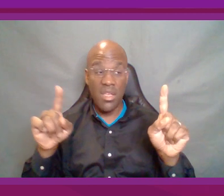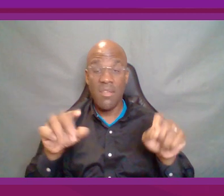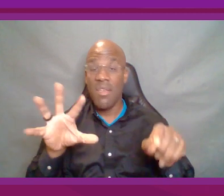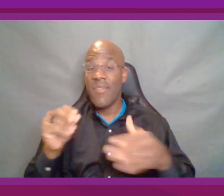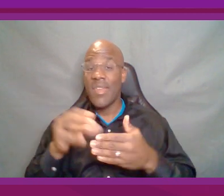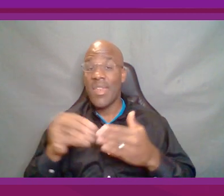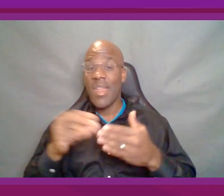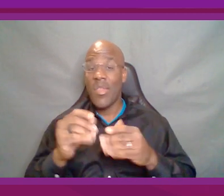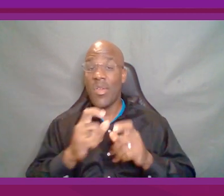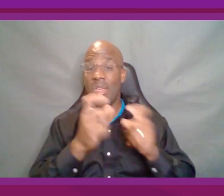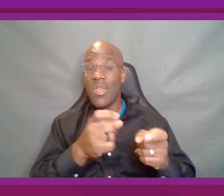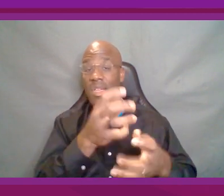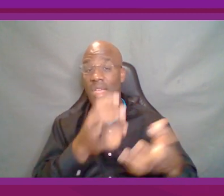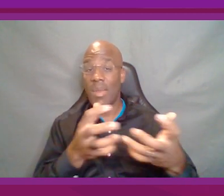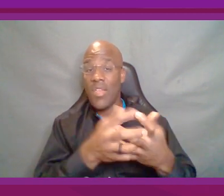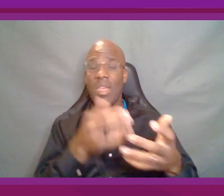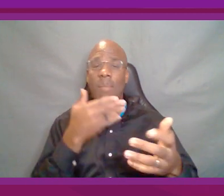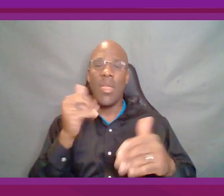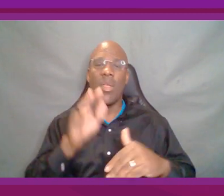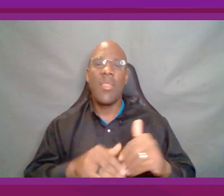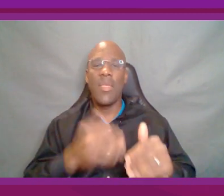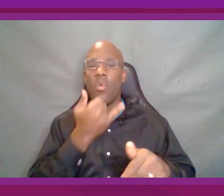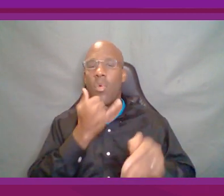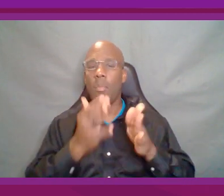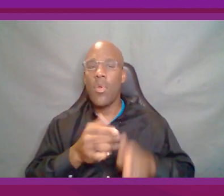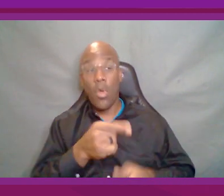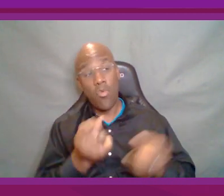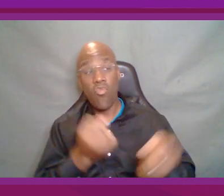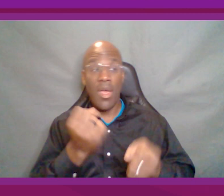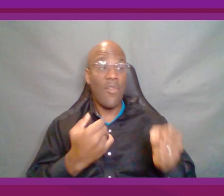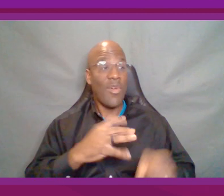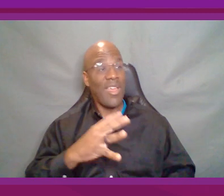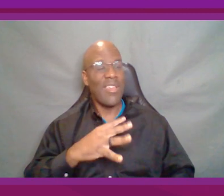a $50 accommodation is much better than having the wrong person who can drive,